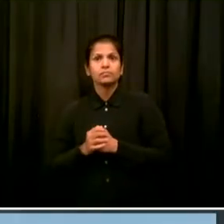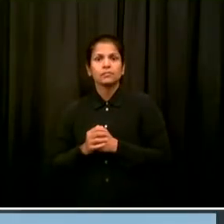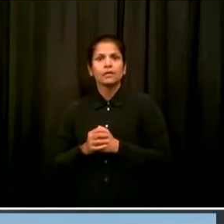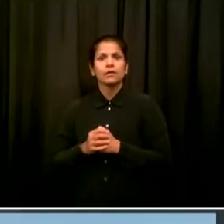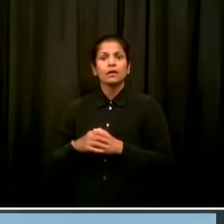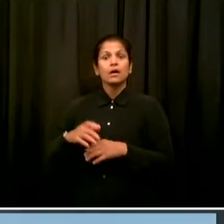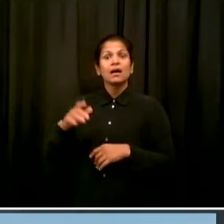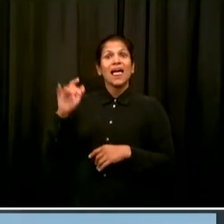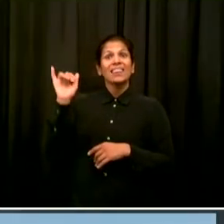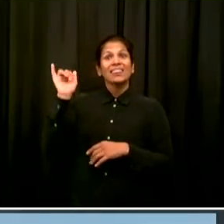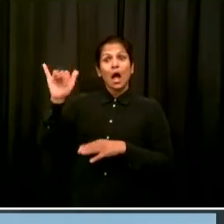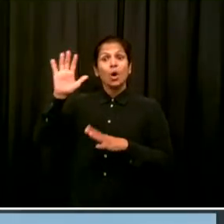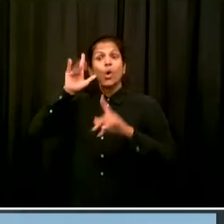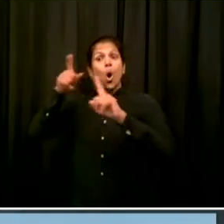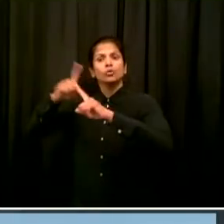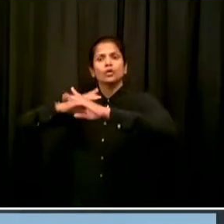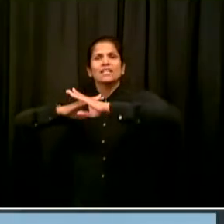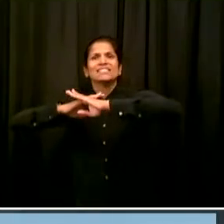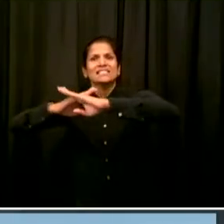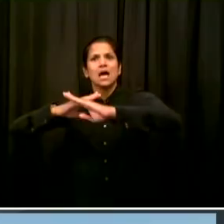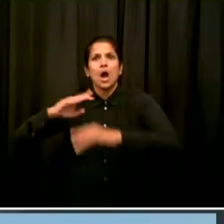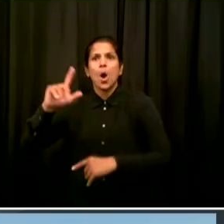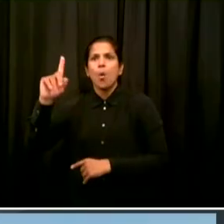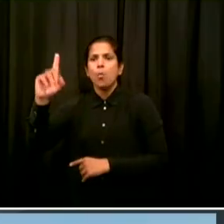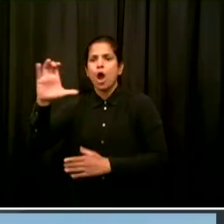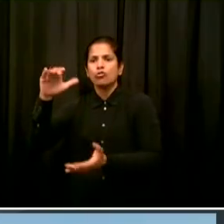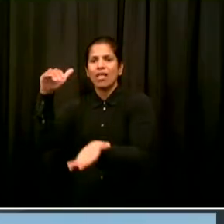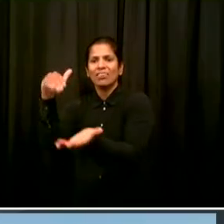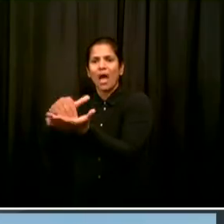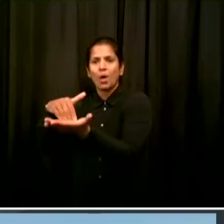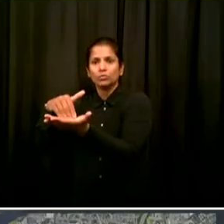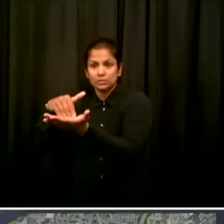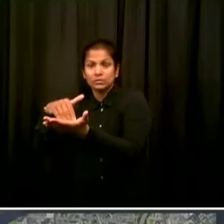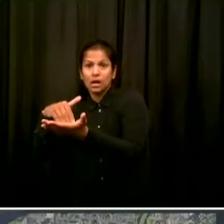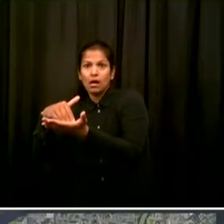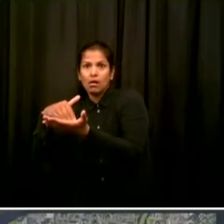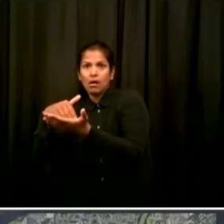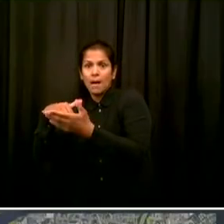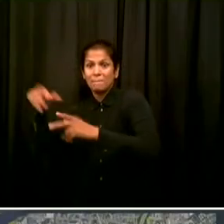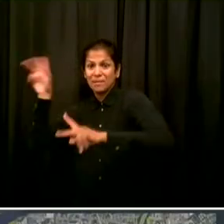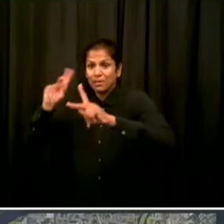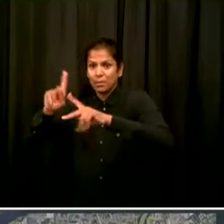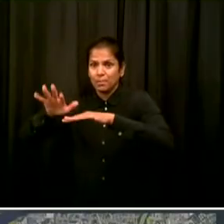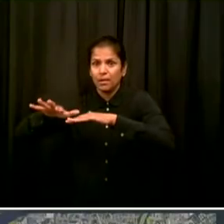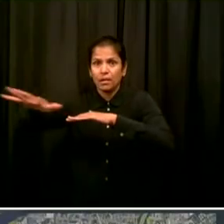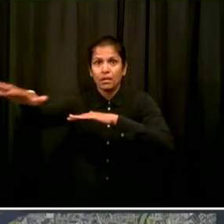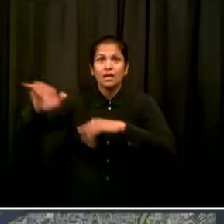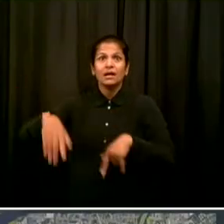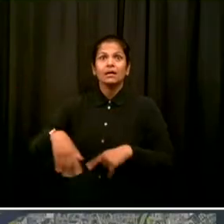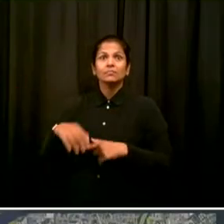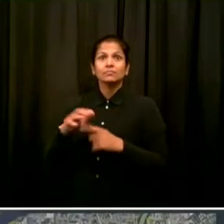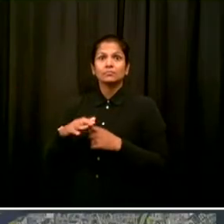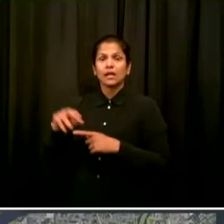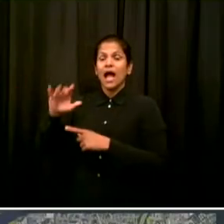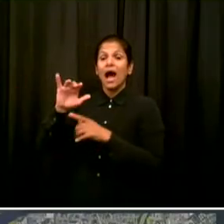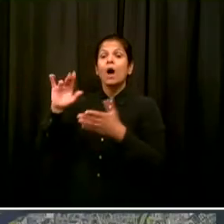INFRSTARUCTURE PROJECTS, THE EAST SIDE COASTAL RESILIENCY PROJECT WE ARE